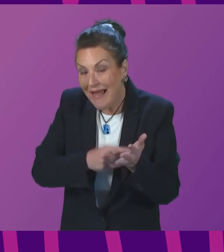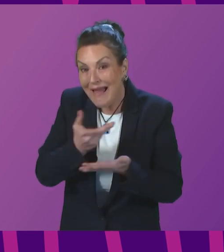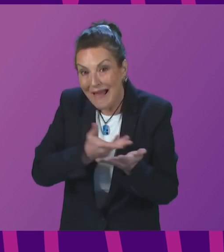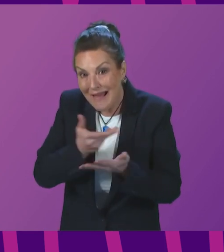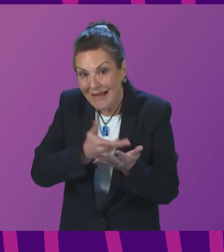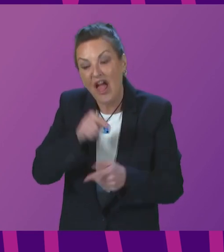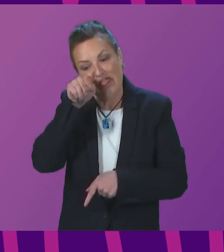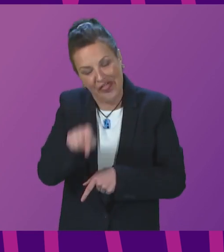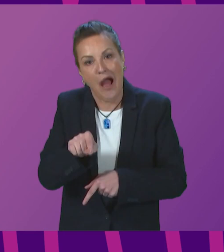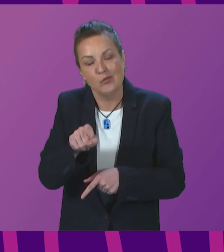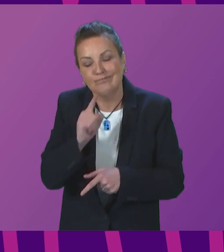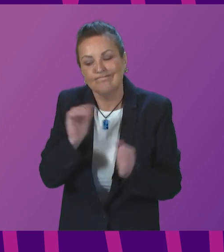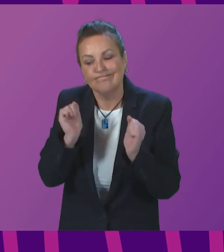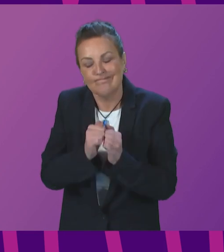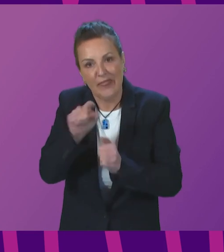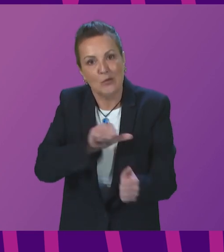have been struck with FMEL.